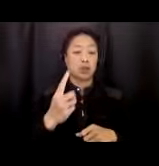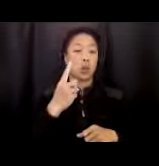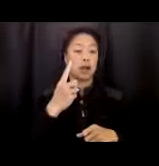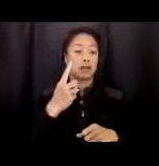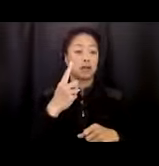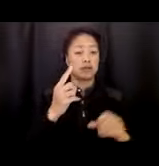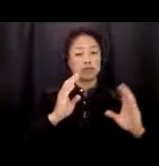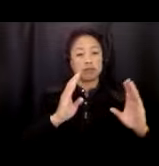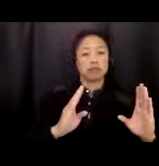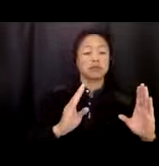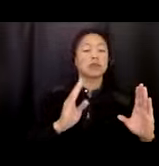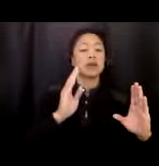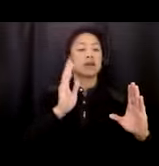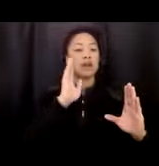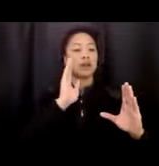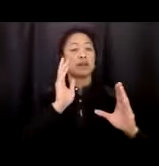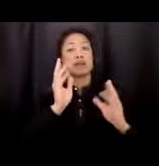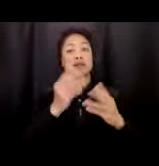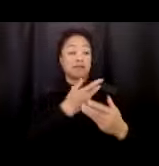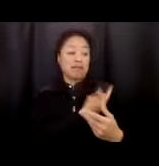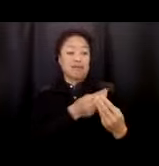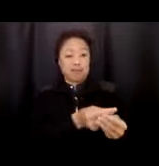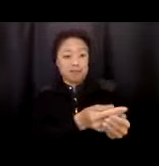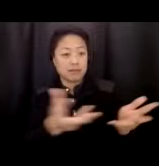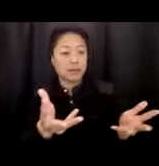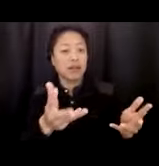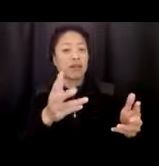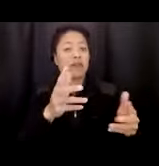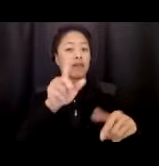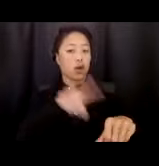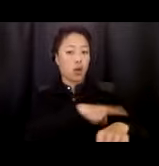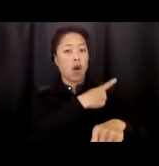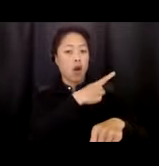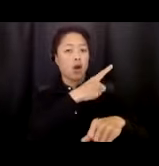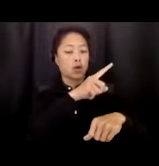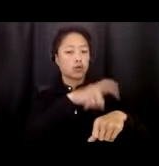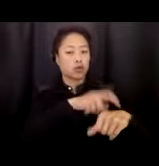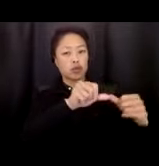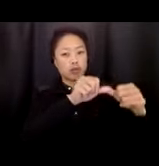long term care facility residents and employees.